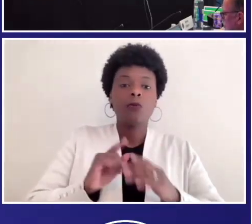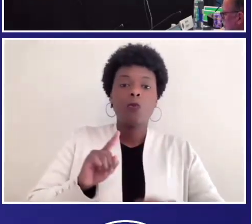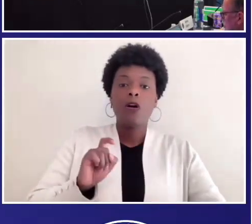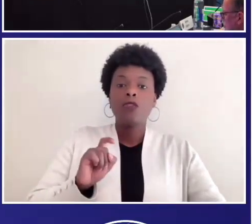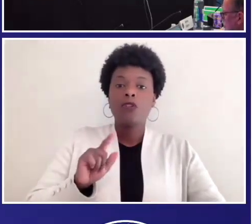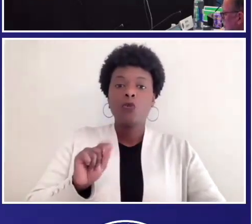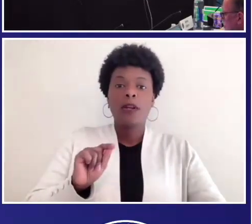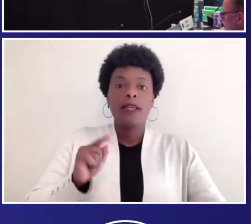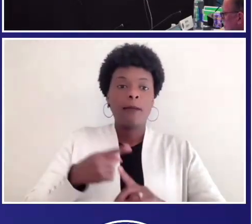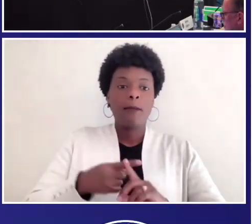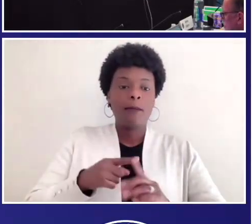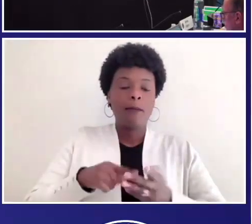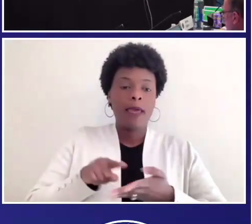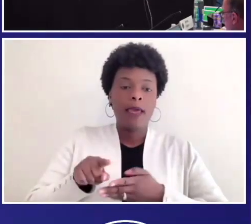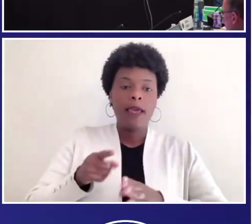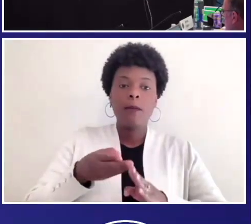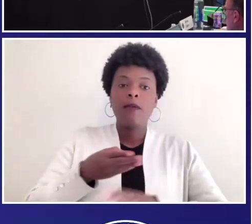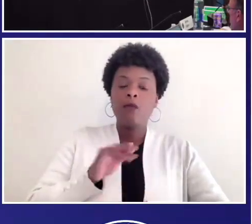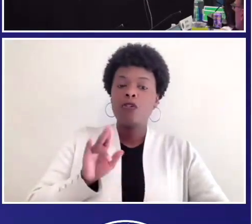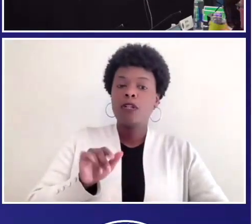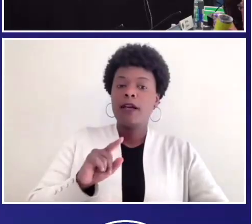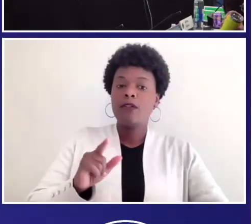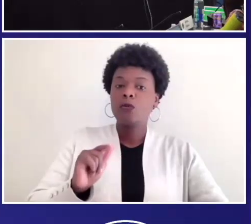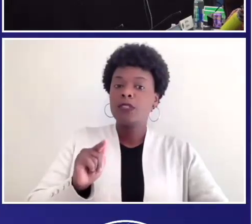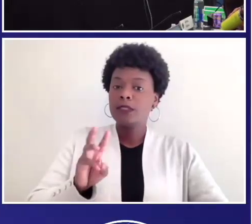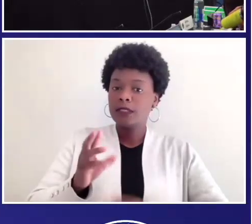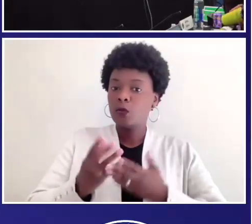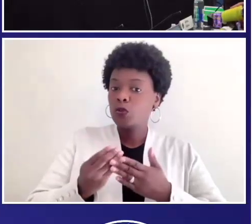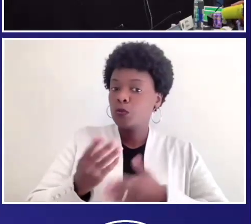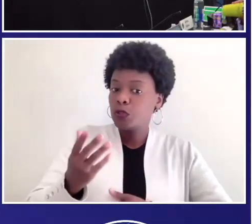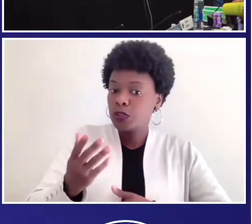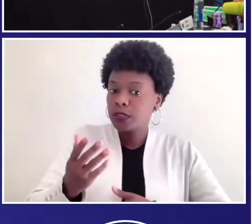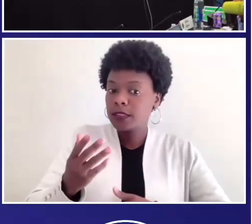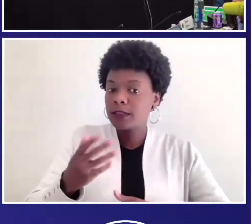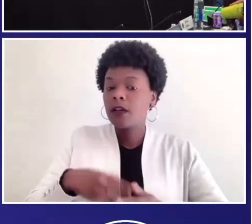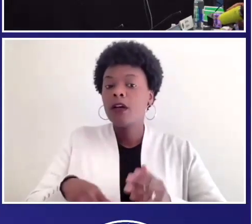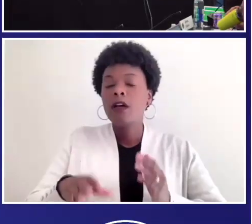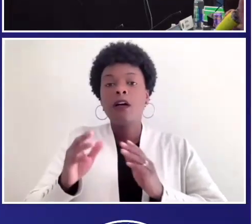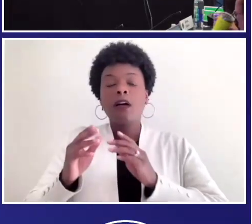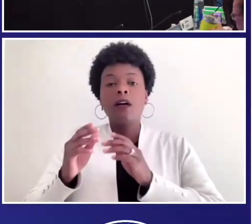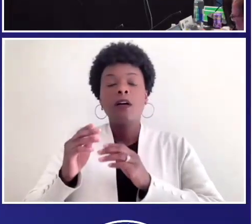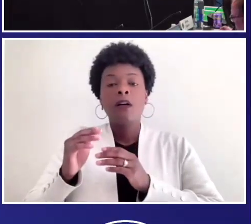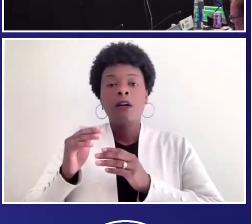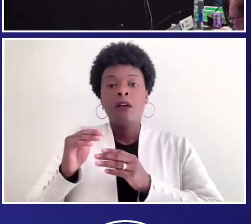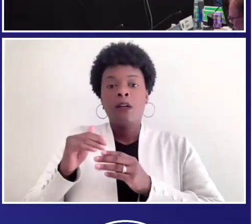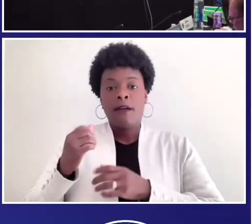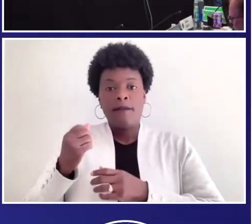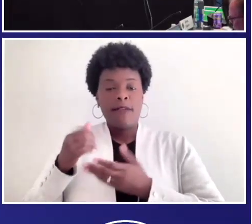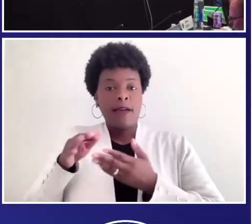2026, and they want to purchase forbearance and deferment time to get them to those 120 payments, that's well within their ability